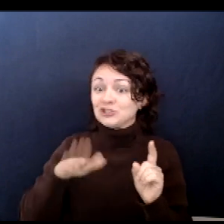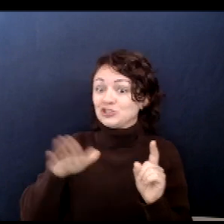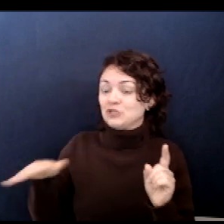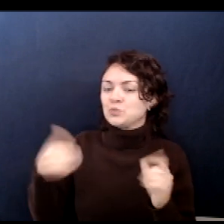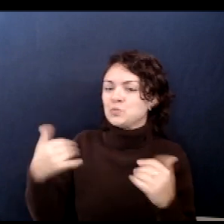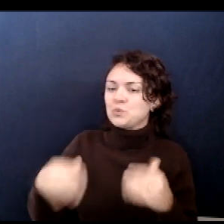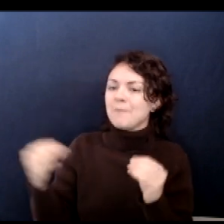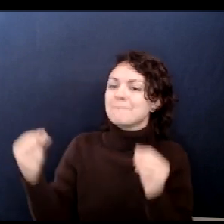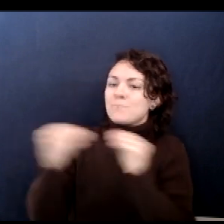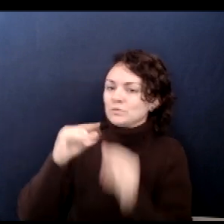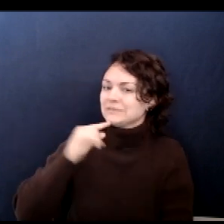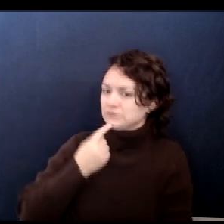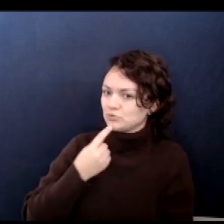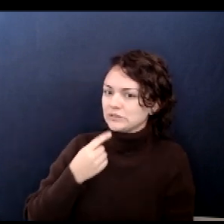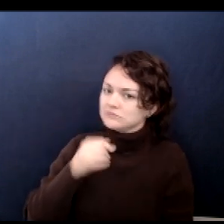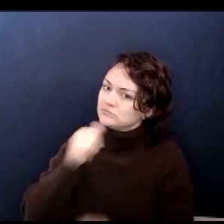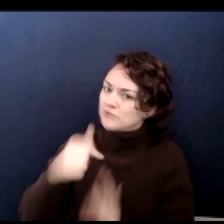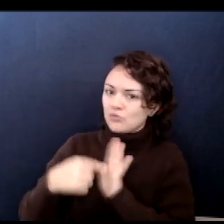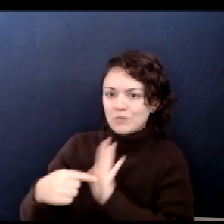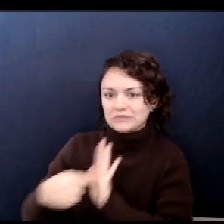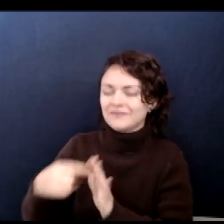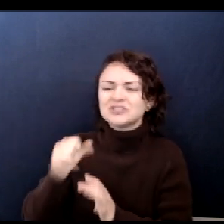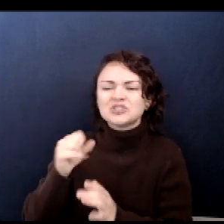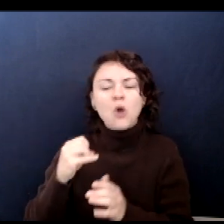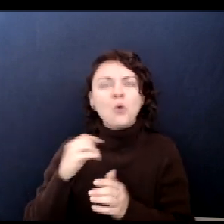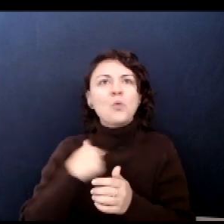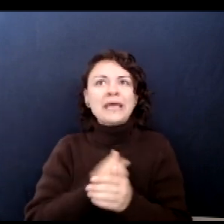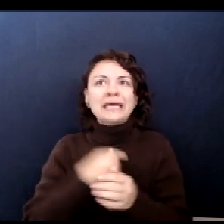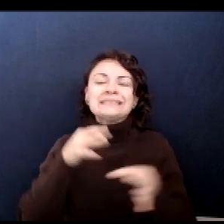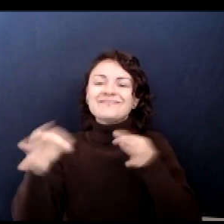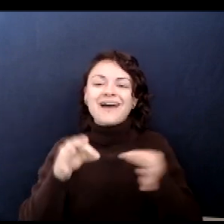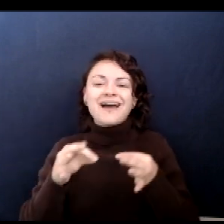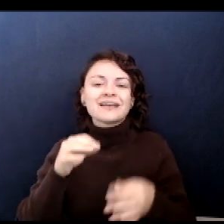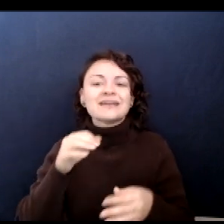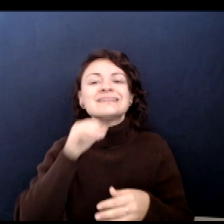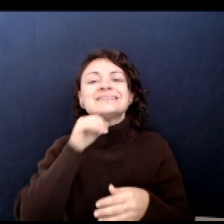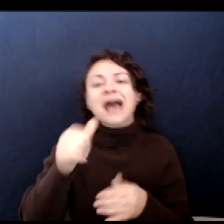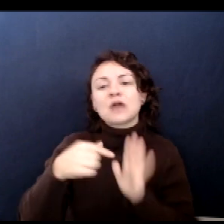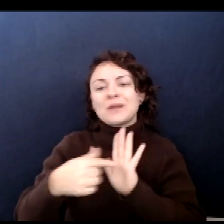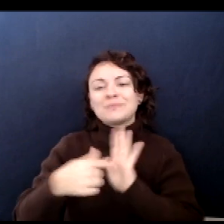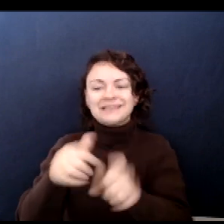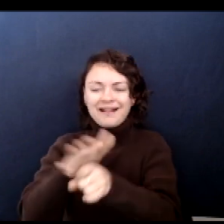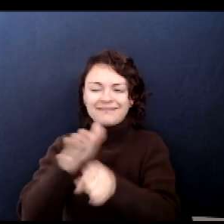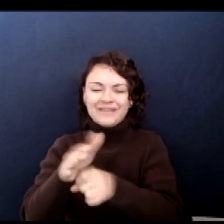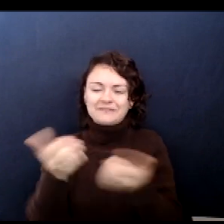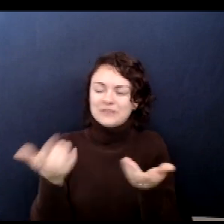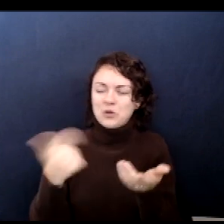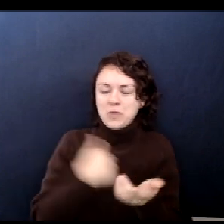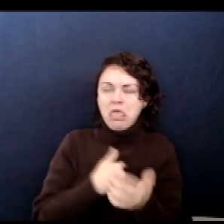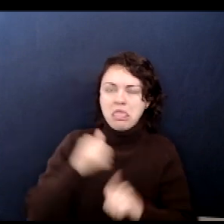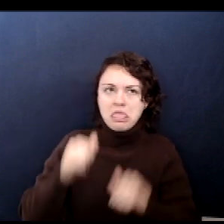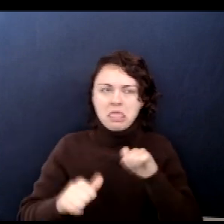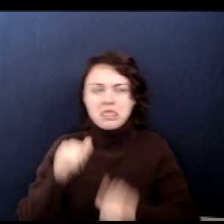How did we define under representation? This was something we spent a lot of time going back and forth on. What we landed on was that we